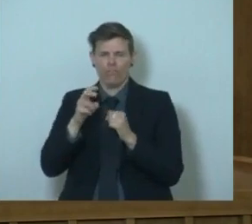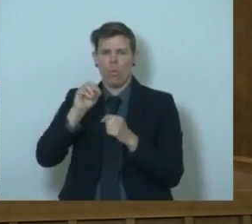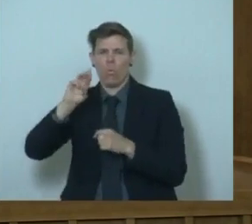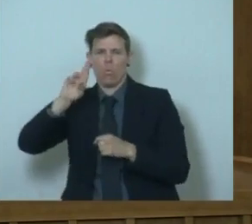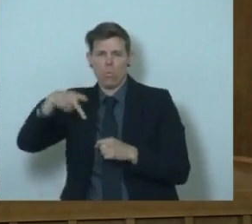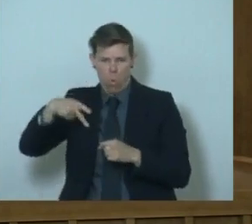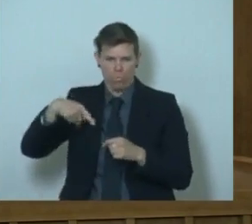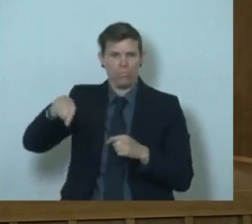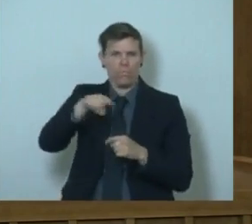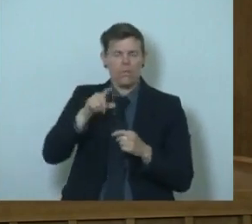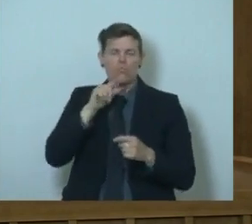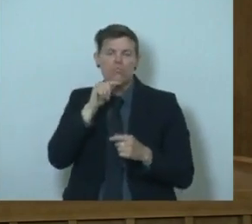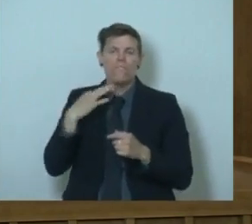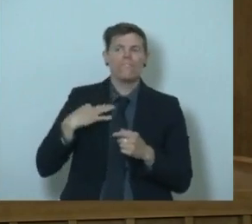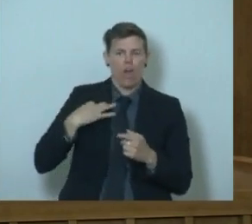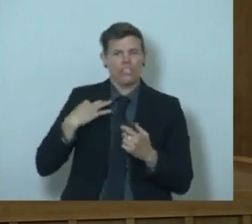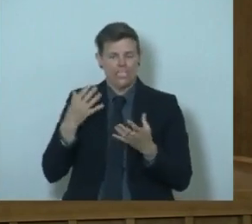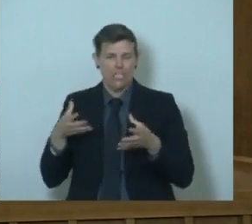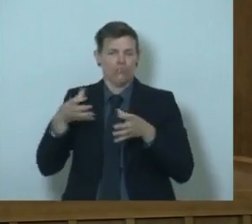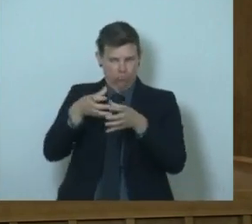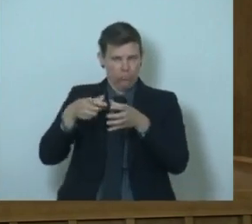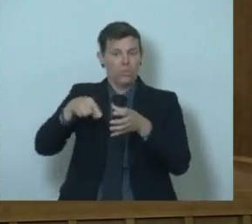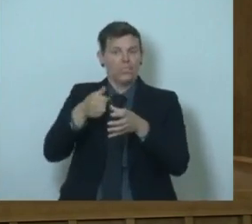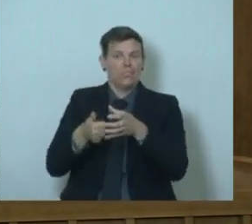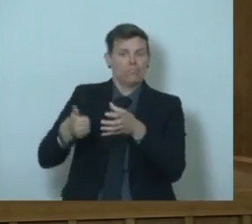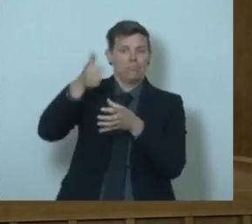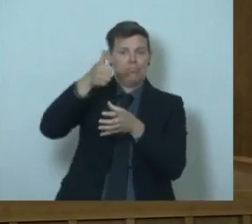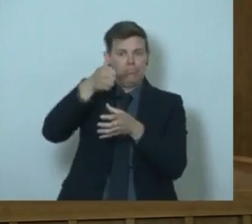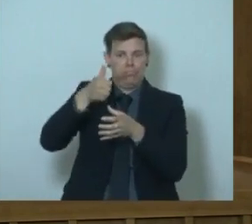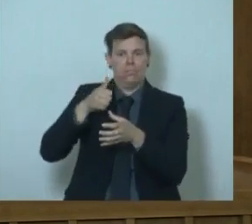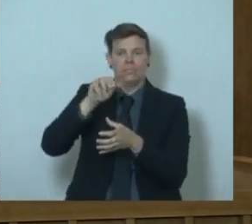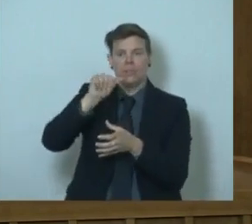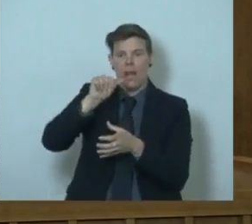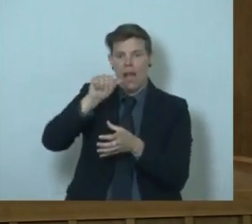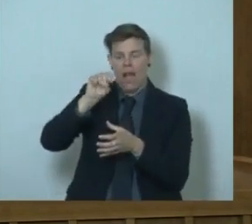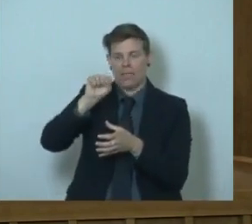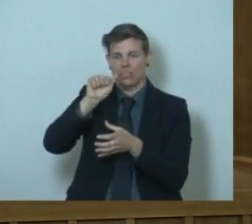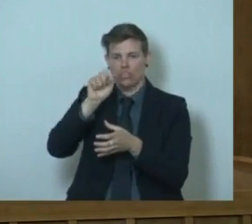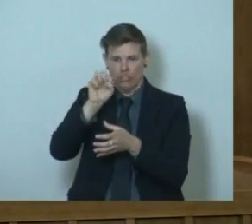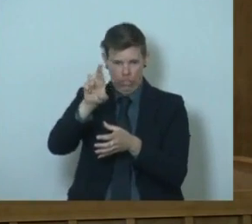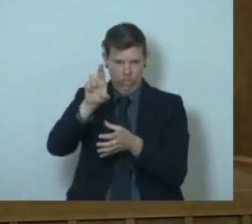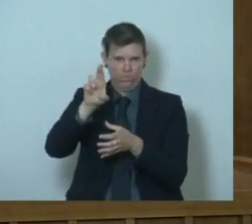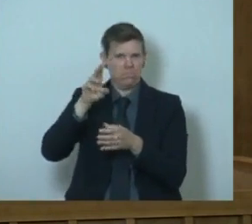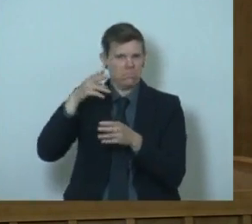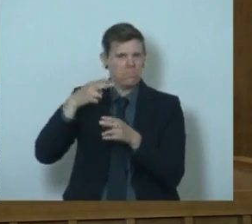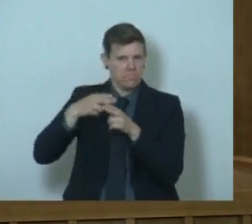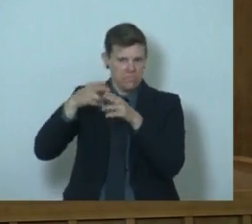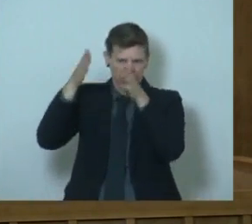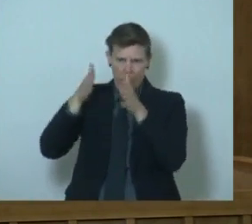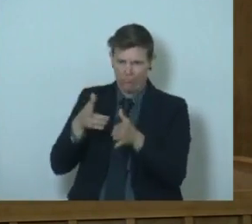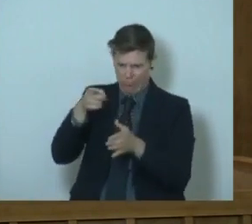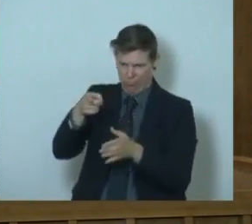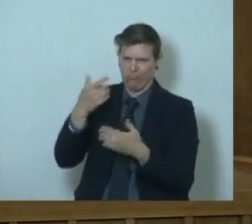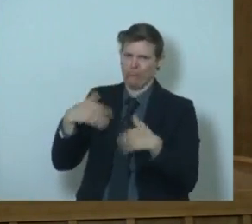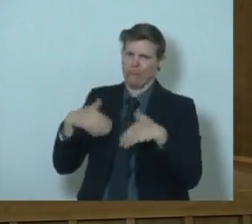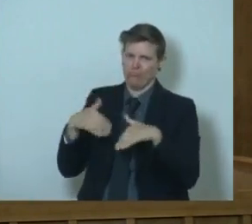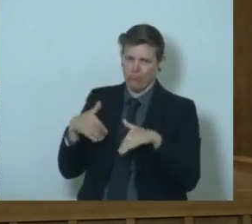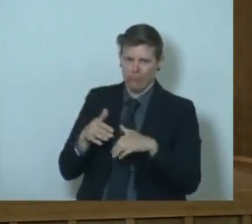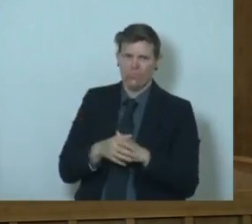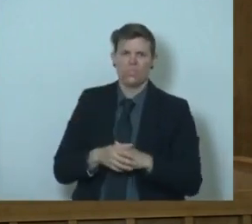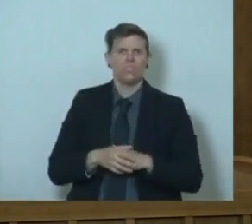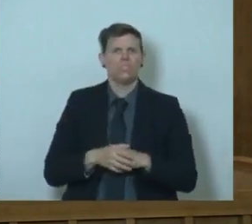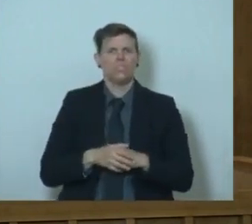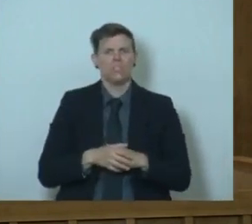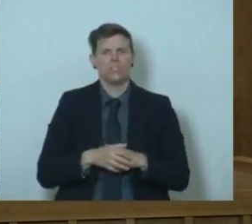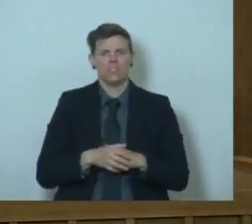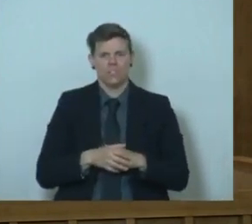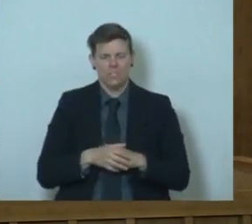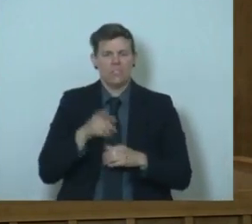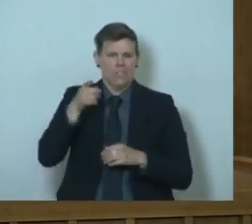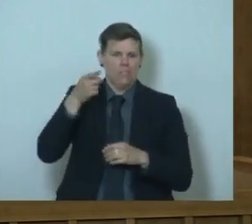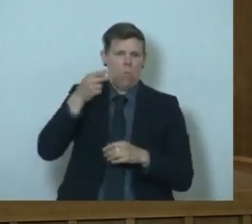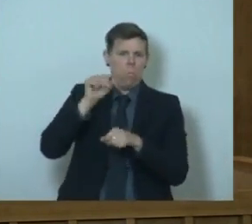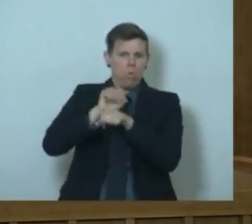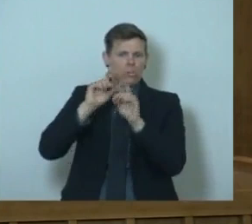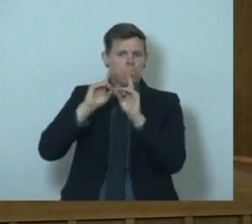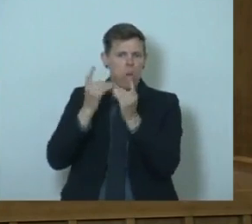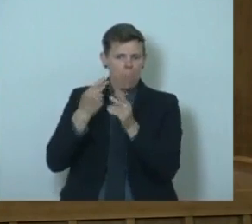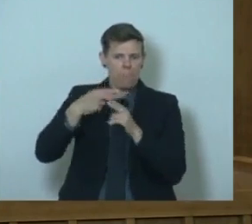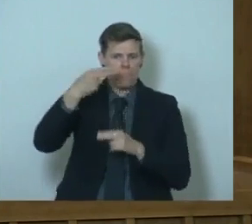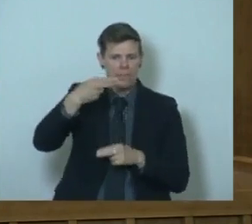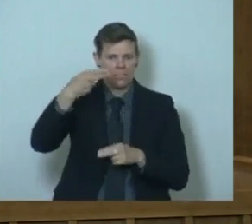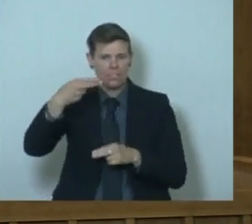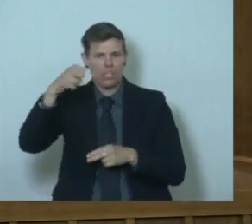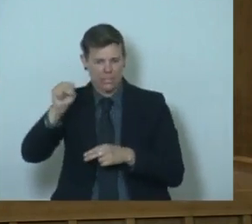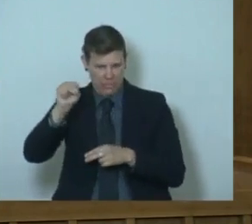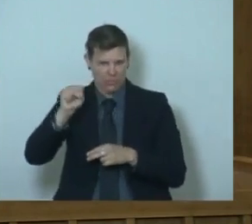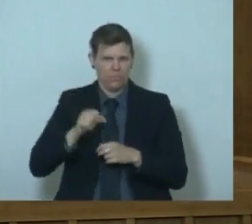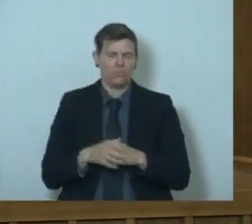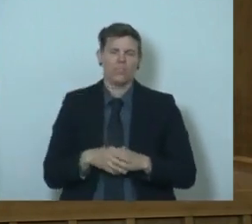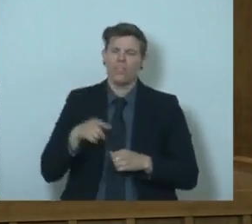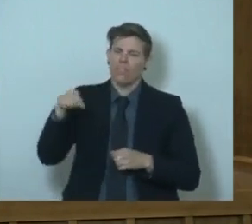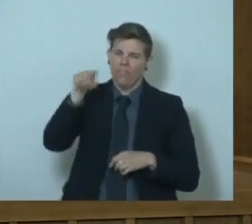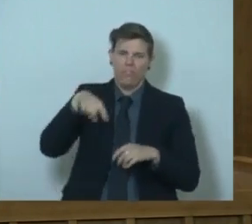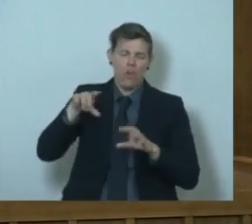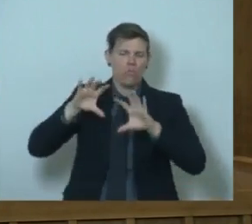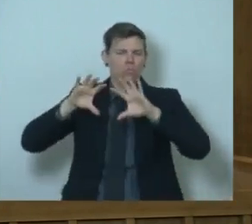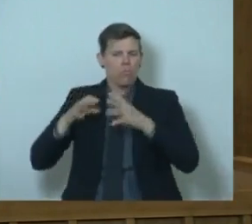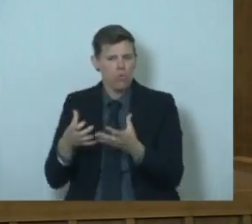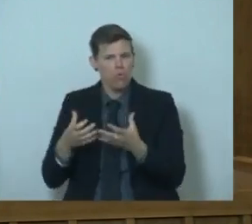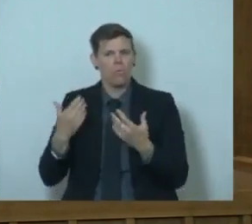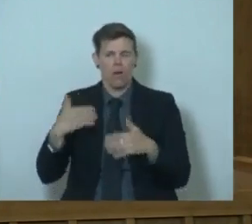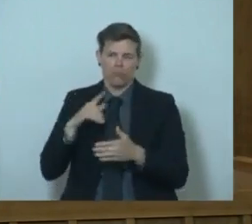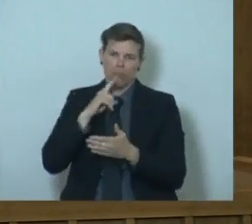THE NEW MEXICO MEDICAL RESERVE CORPS IS A NETWORK OF VOLUNTEERS AND COMMUNITIES THAT ARE ORGANIZED UNDER THE ASSOCIATE SECRETARY OF PREPAREDNESS UNDER HHS.